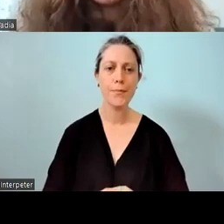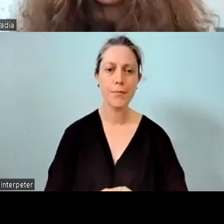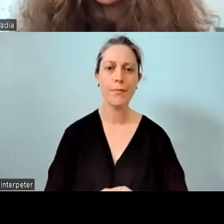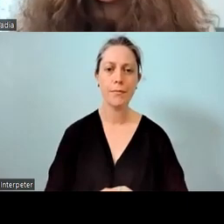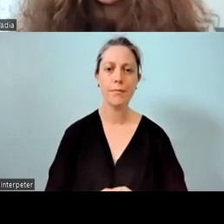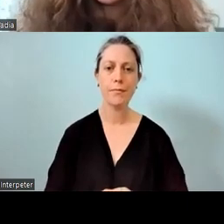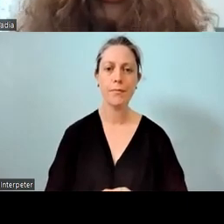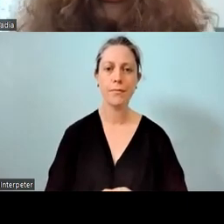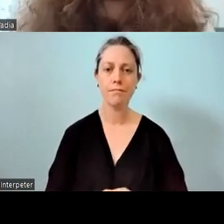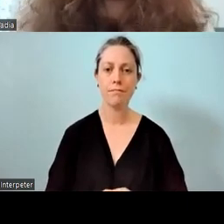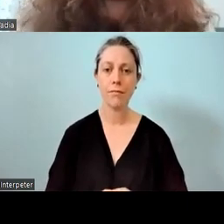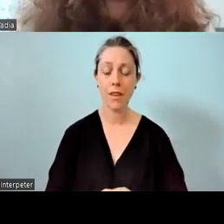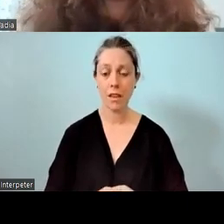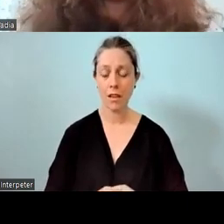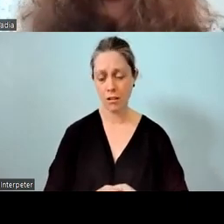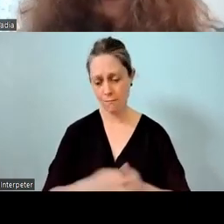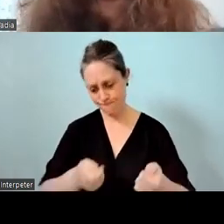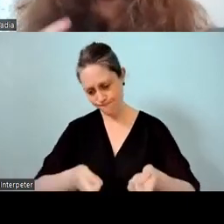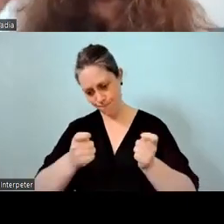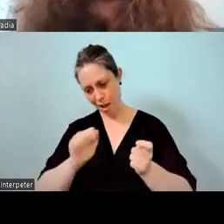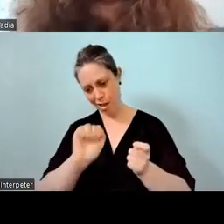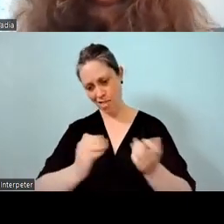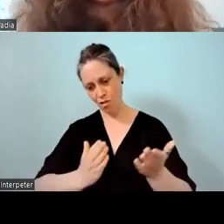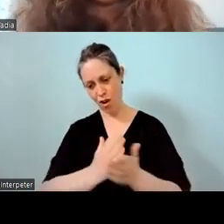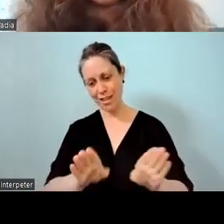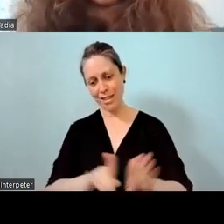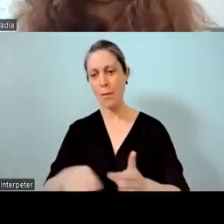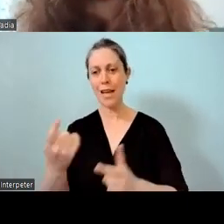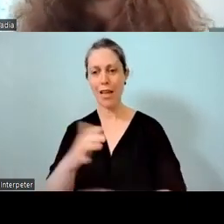same rights as every other child? And eventually, you know, that employment